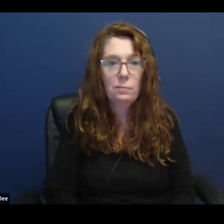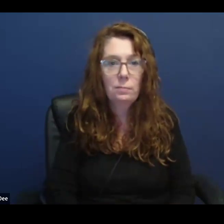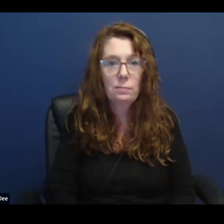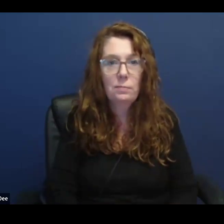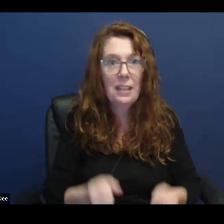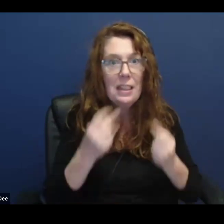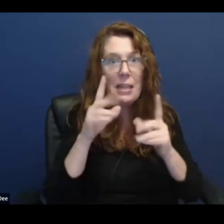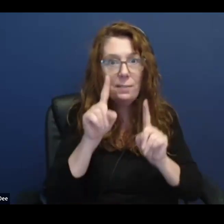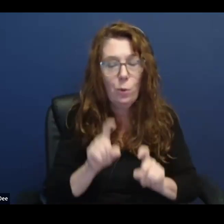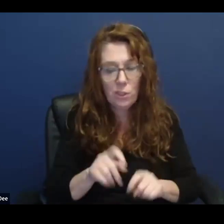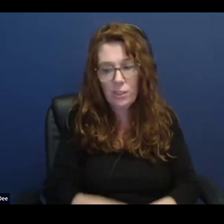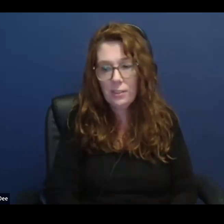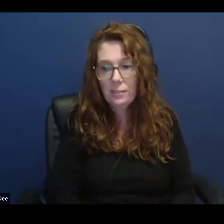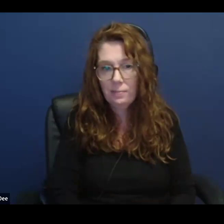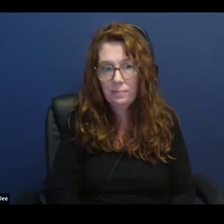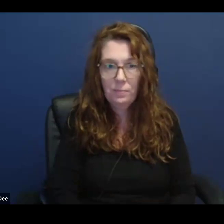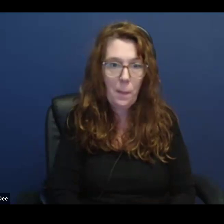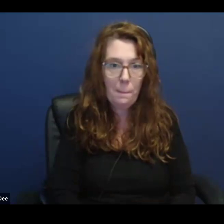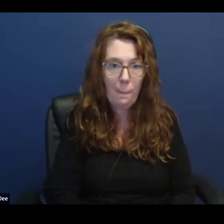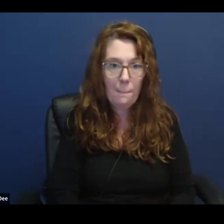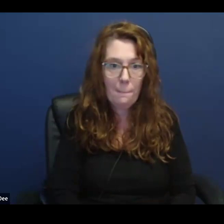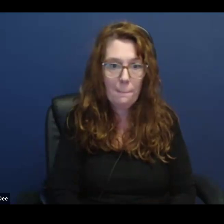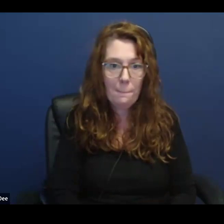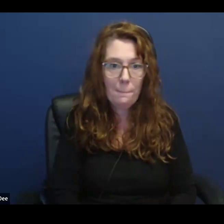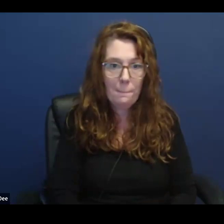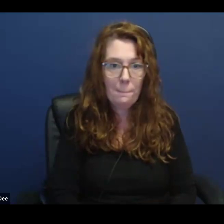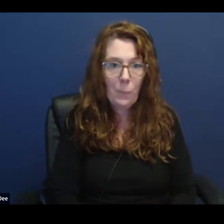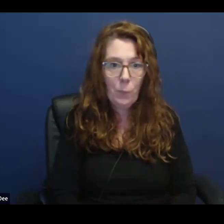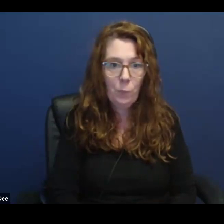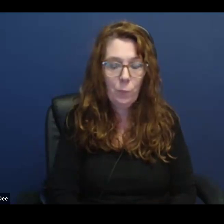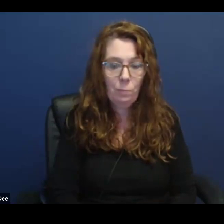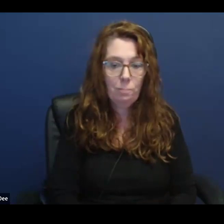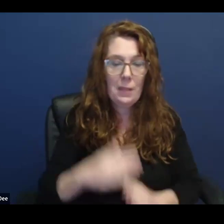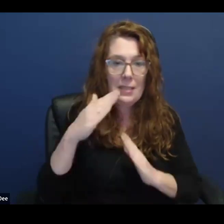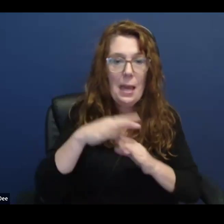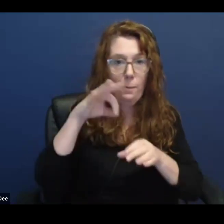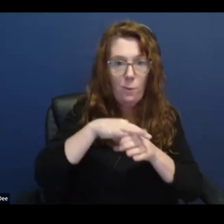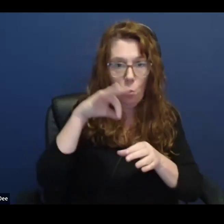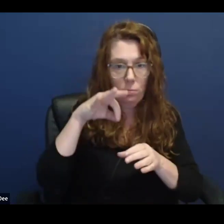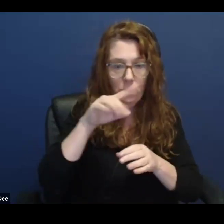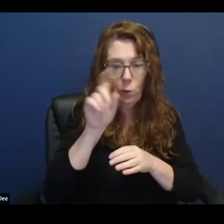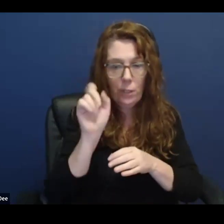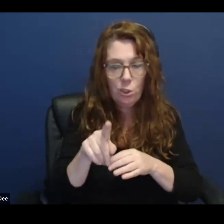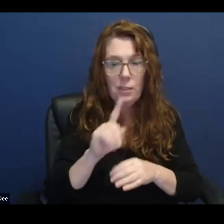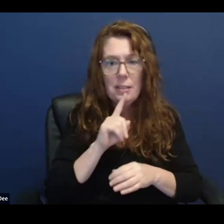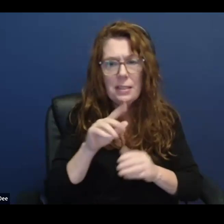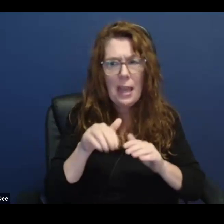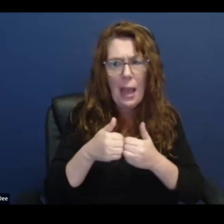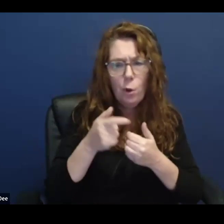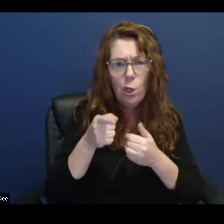questions. Okay, the top voted question right now is how would you make a determination of